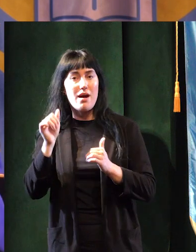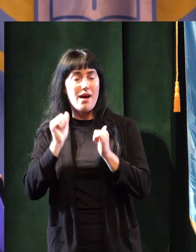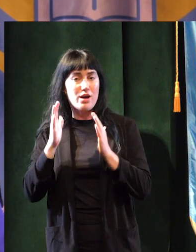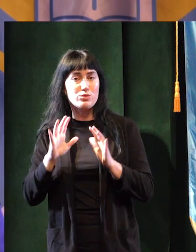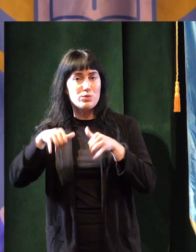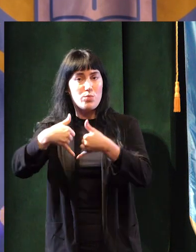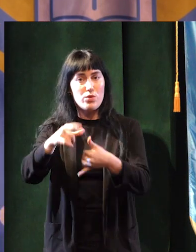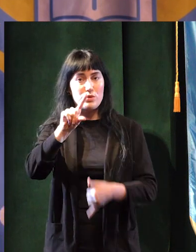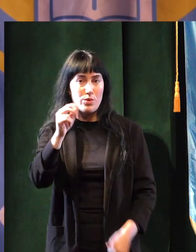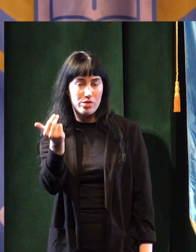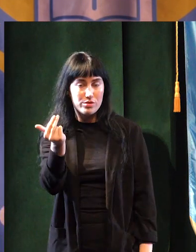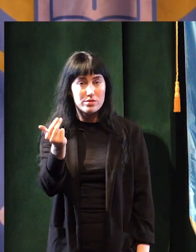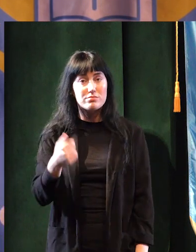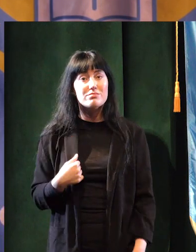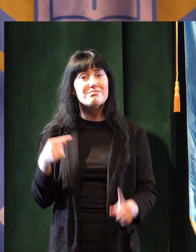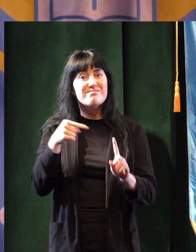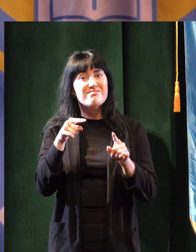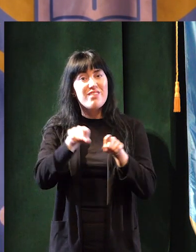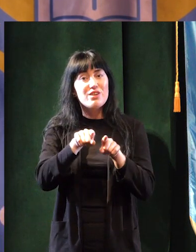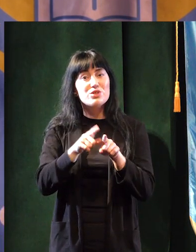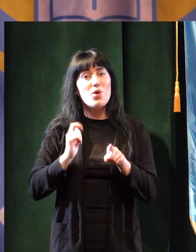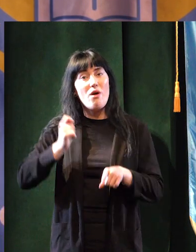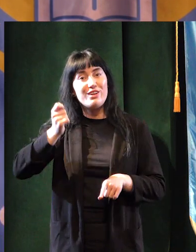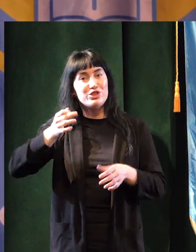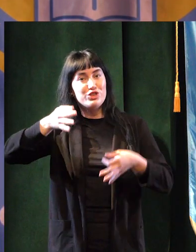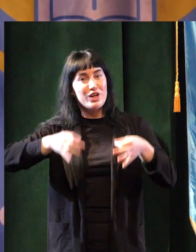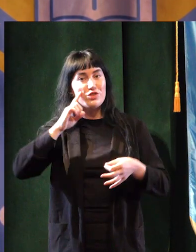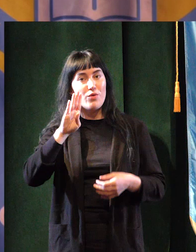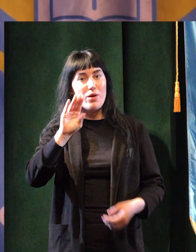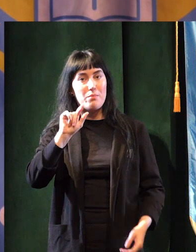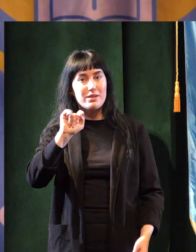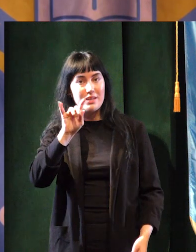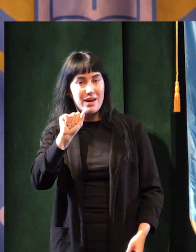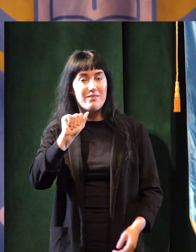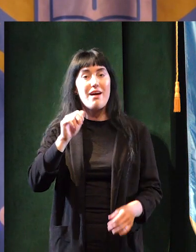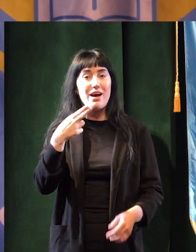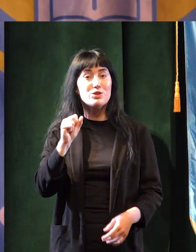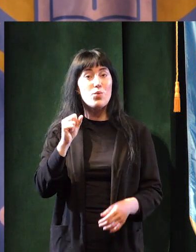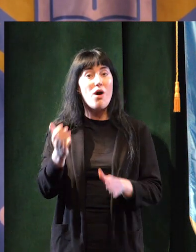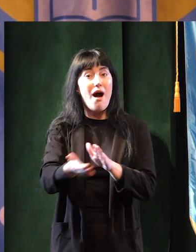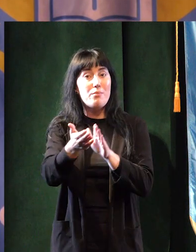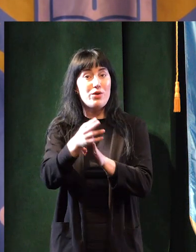award in 2013 she's also a judge for the Batavia High School operation graduation